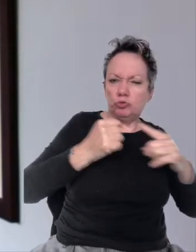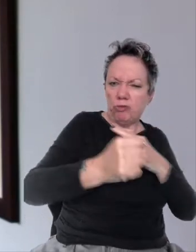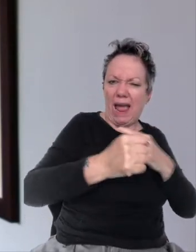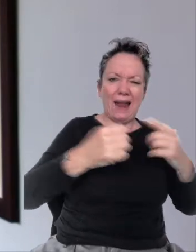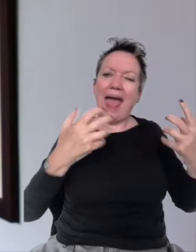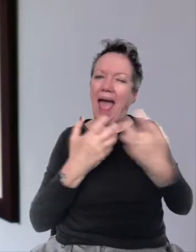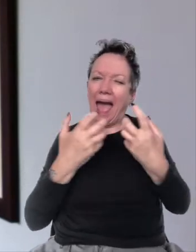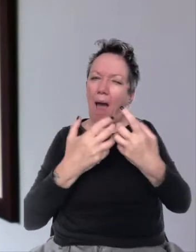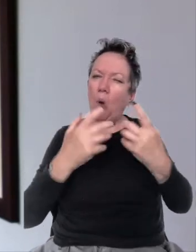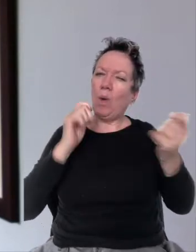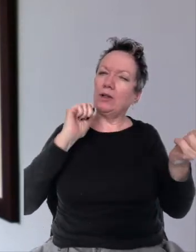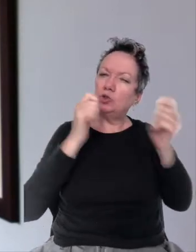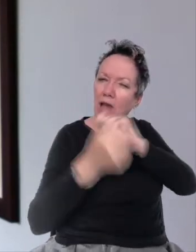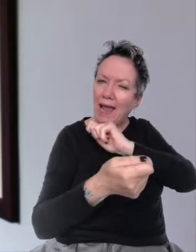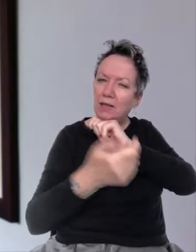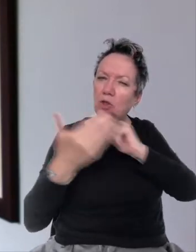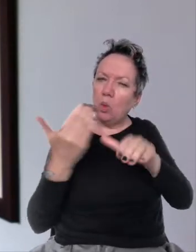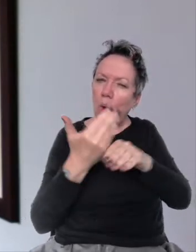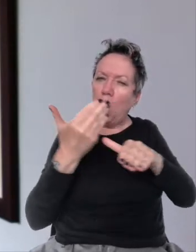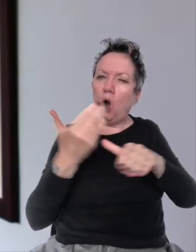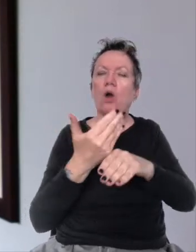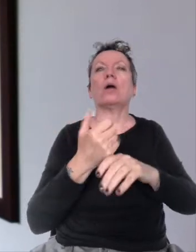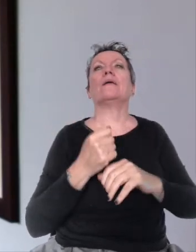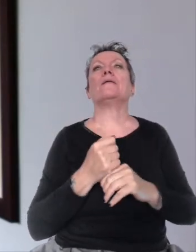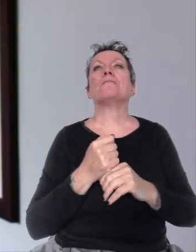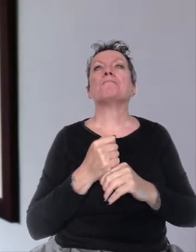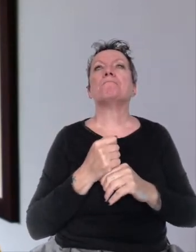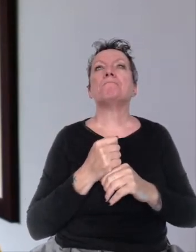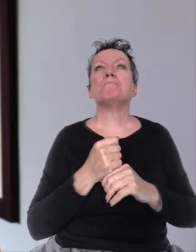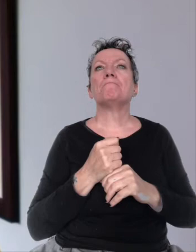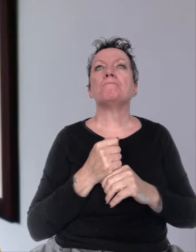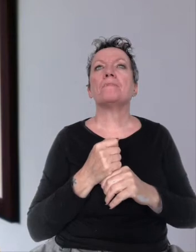Mmm. Uh, somebody raised the question.